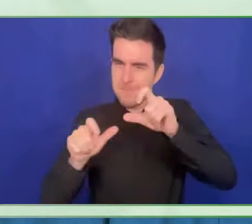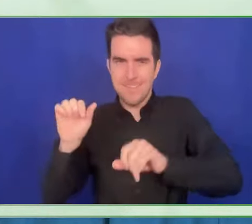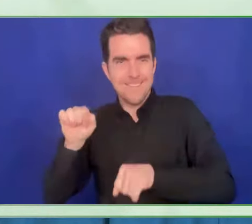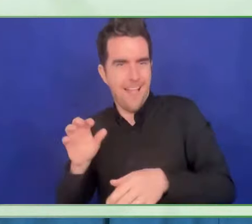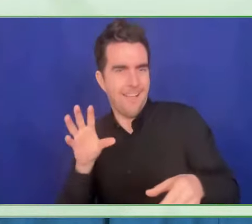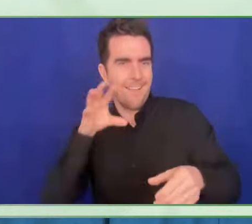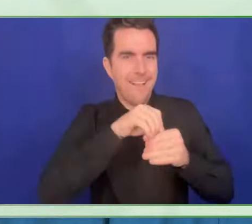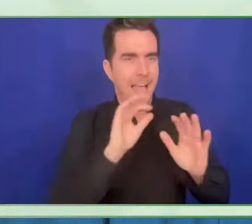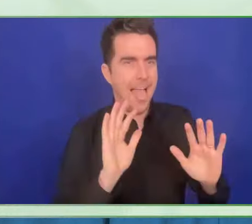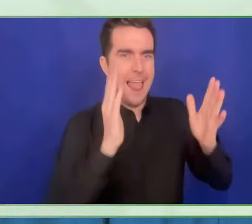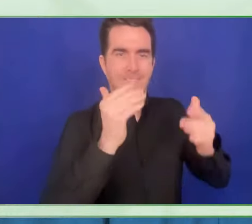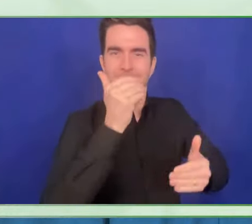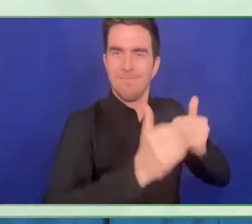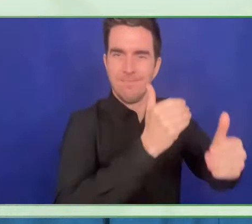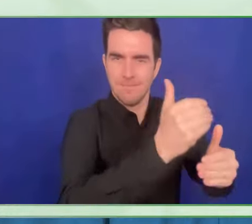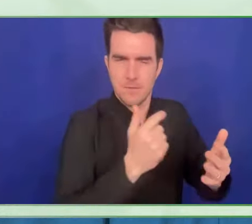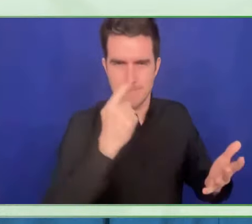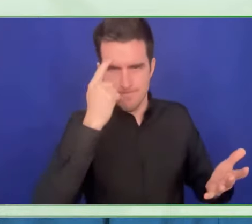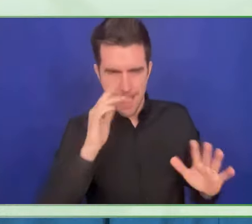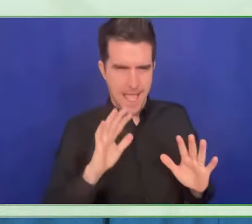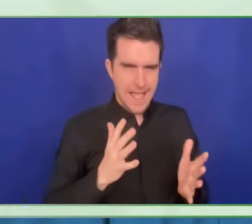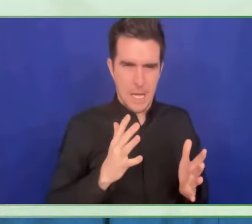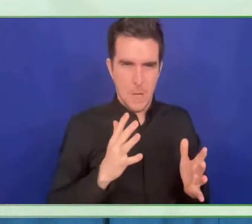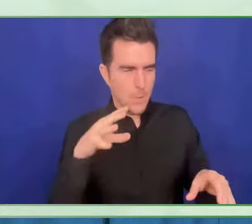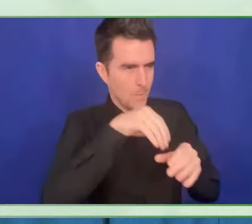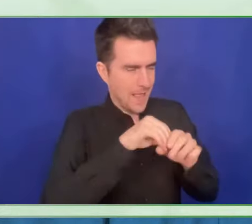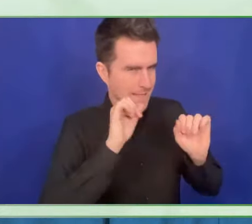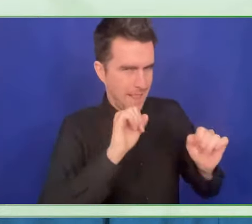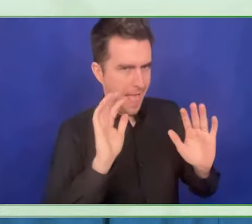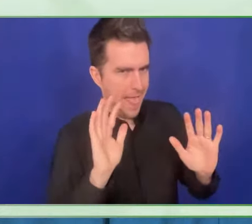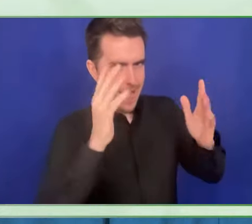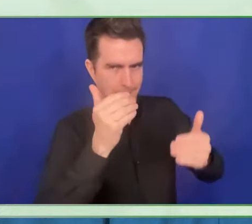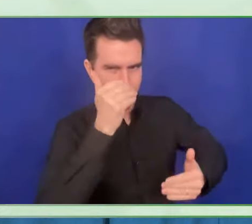We currently have a pilot project, with eight member states that